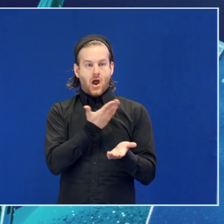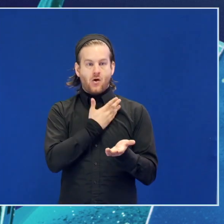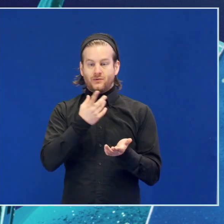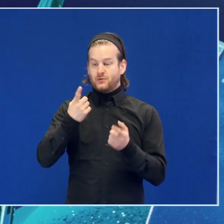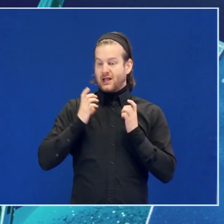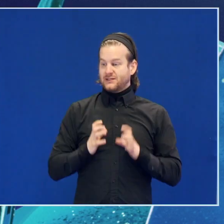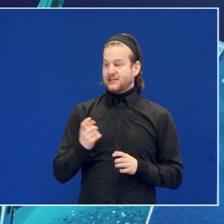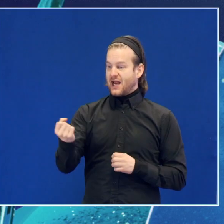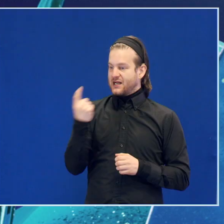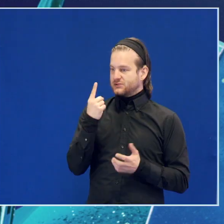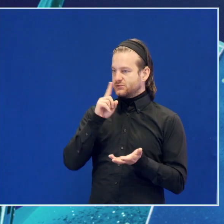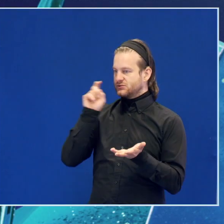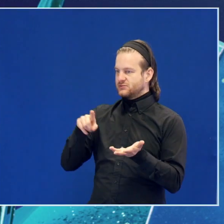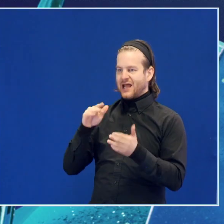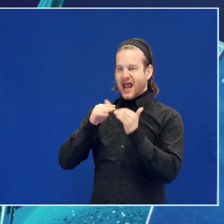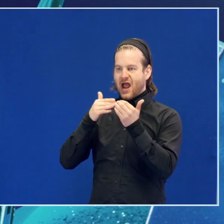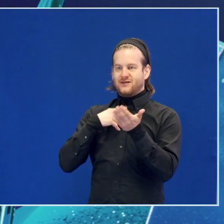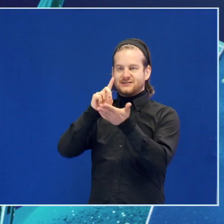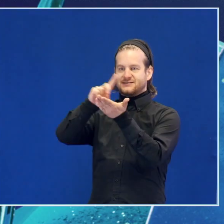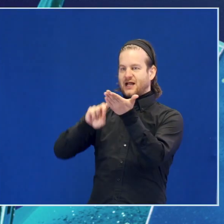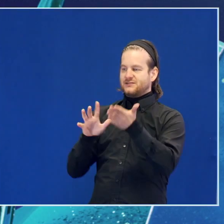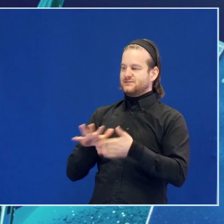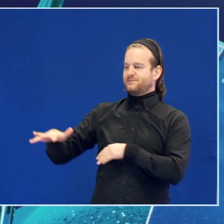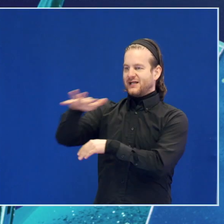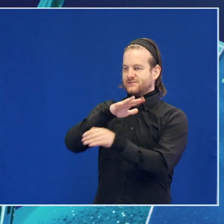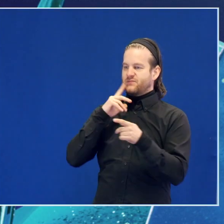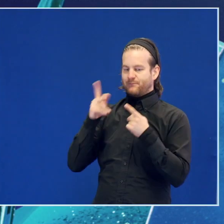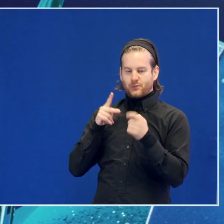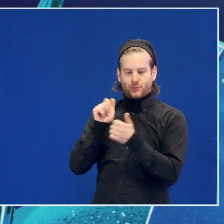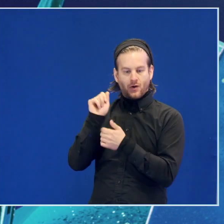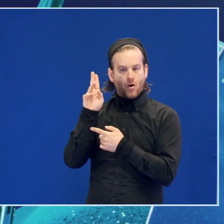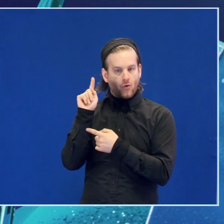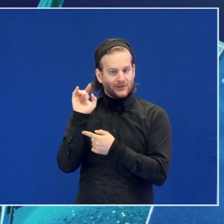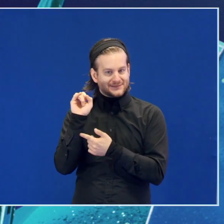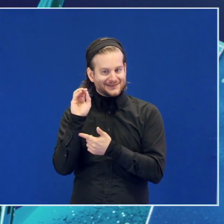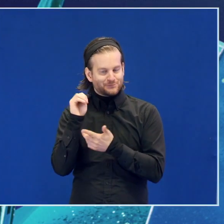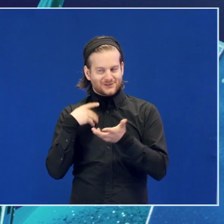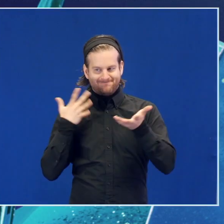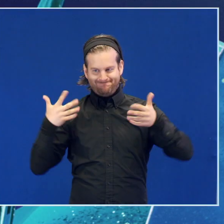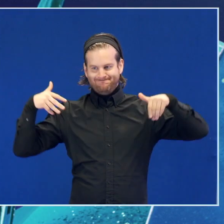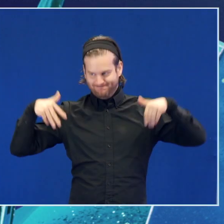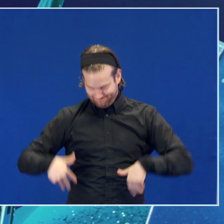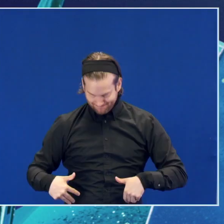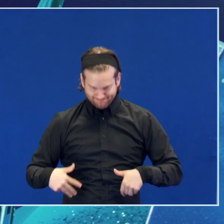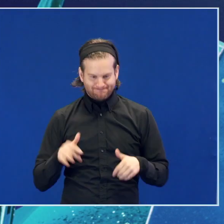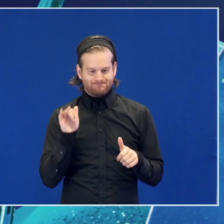And that's what spawned all this research over the last eight years. So bear with me for a moment because I want to give you some quick history